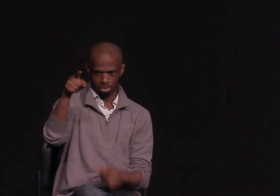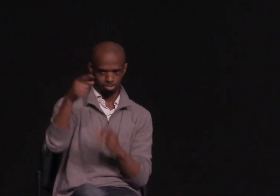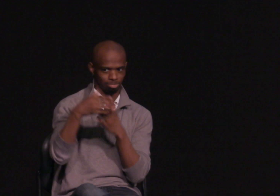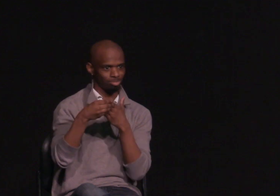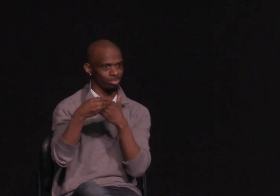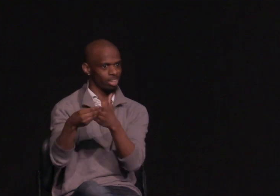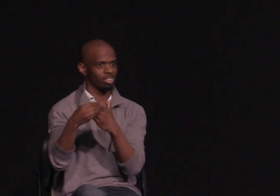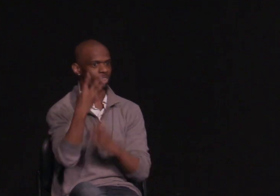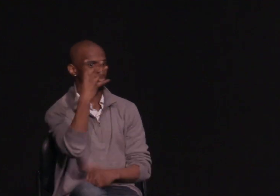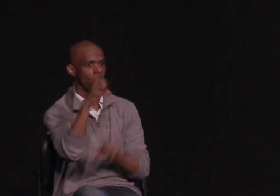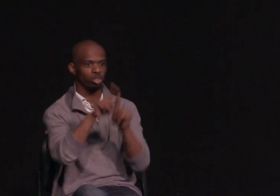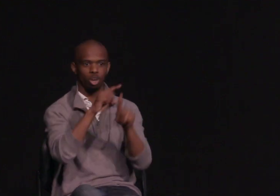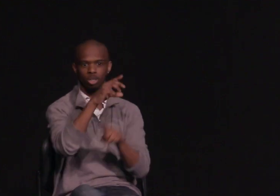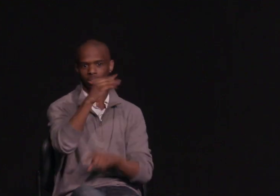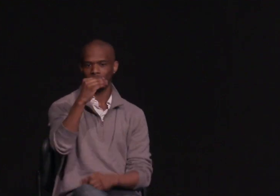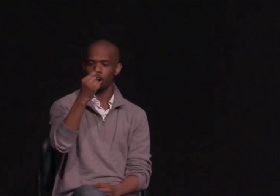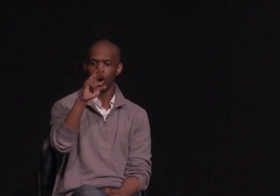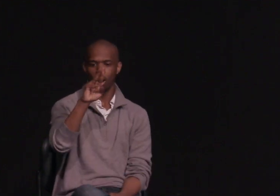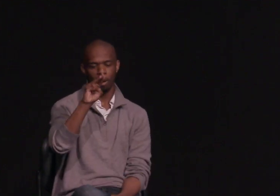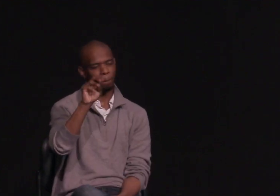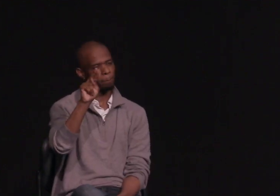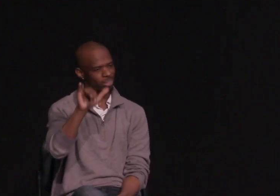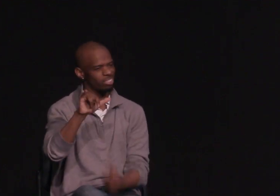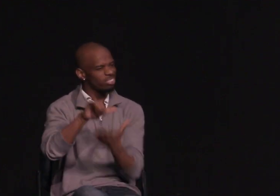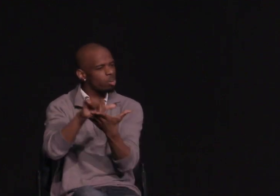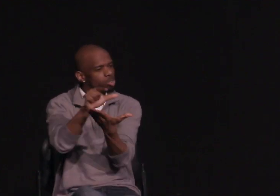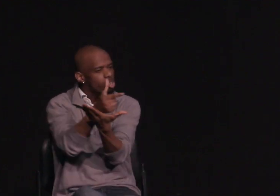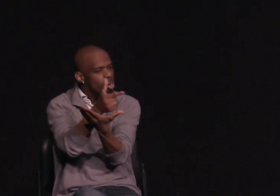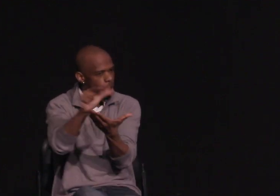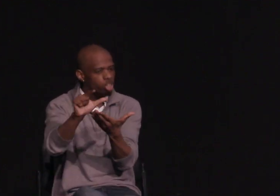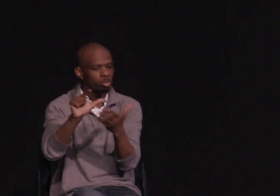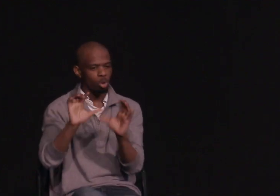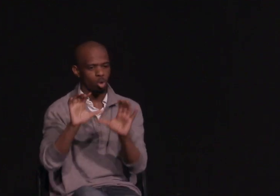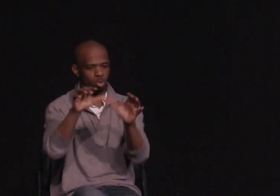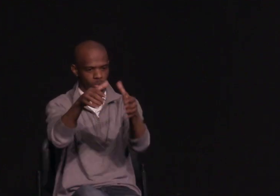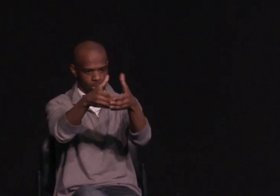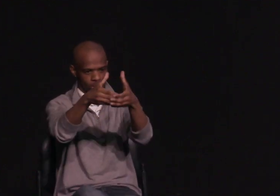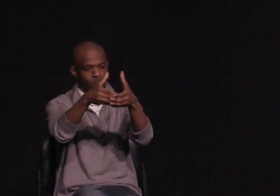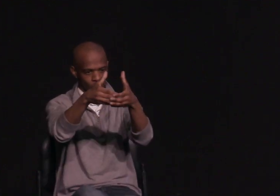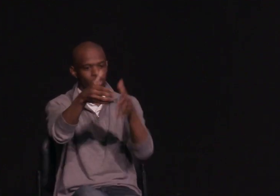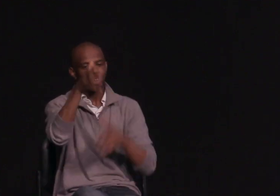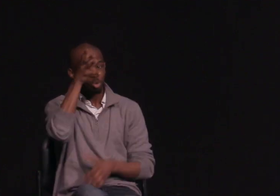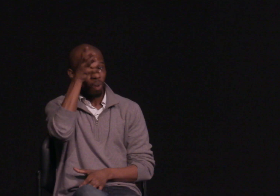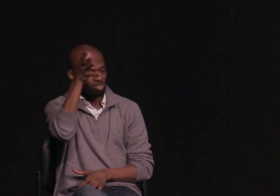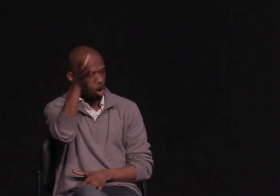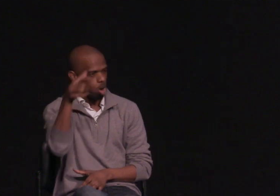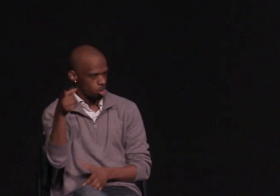a traveling gospel quartet he founded in the 1950s. He passed down his musical talent and love of the art form